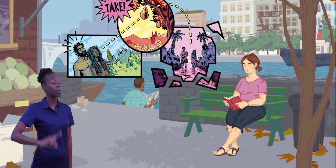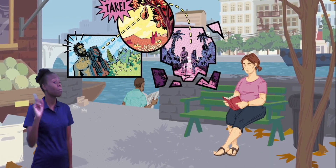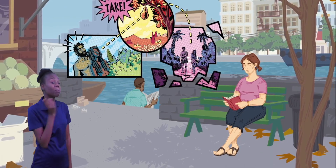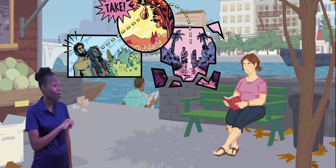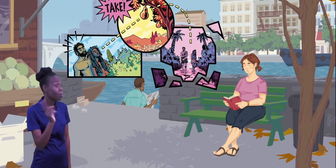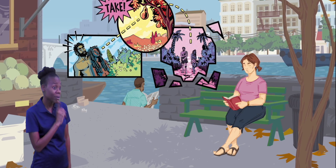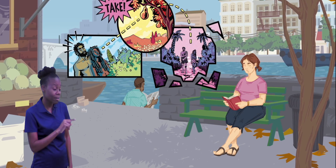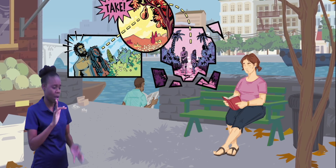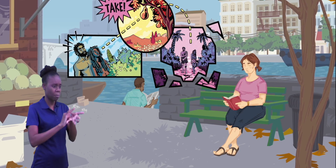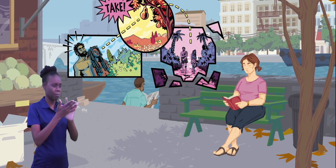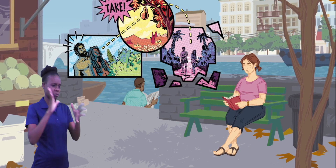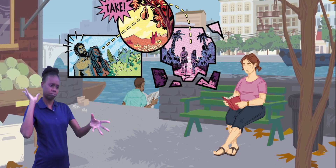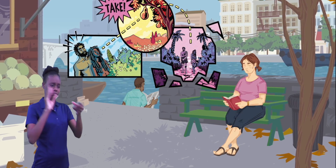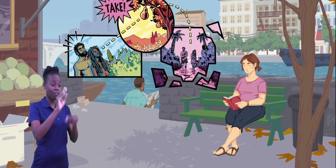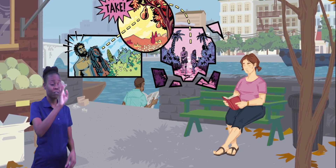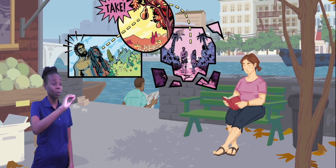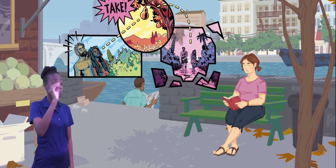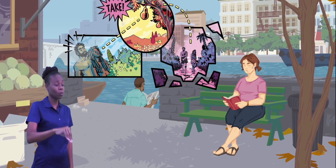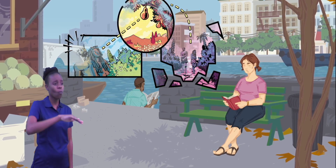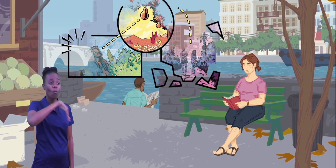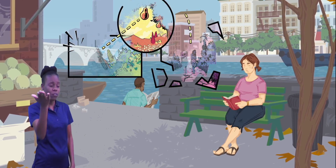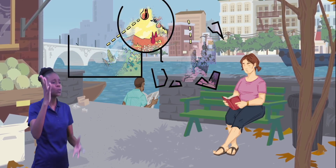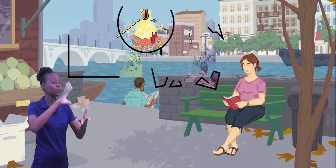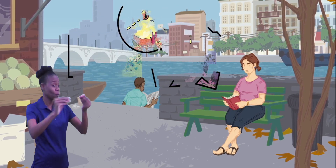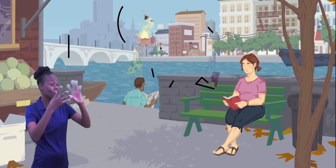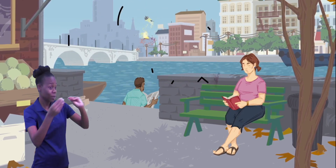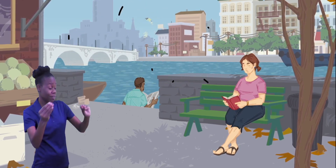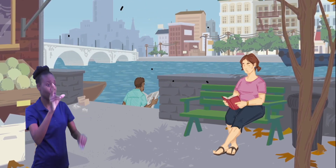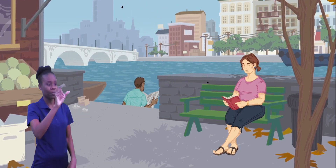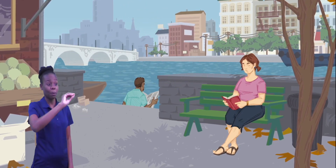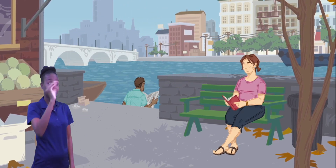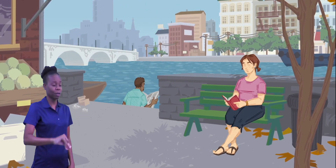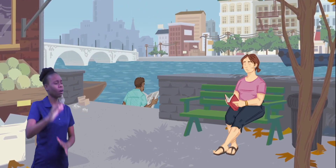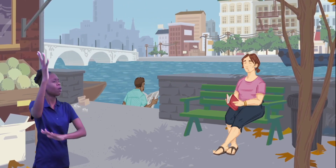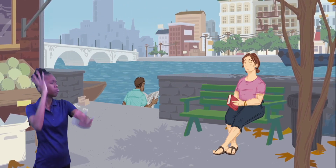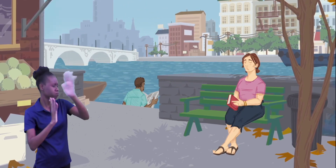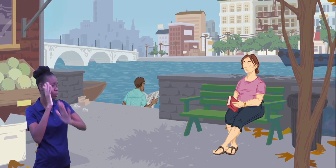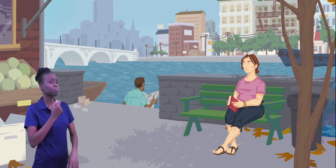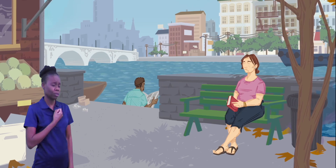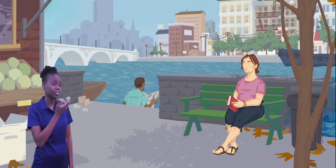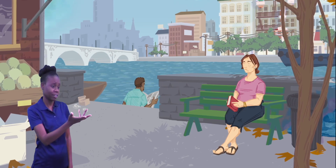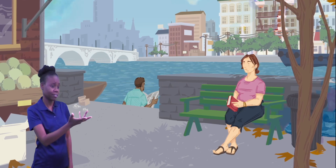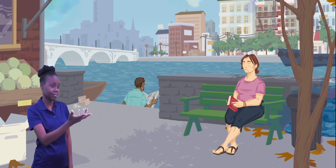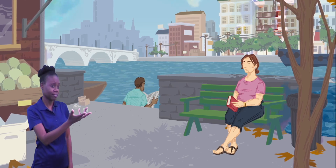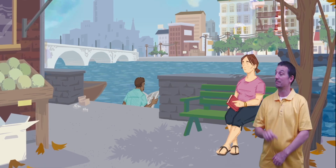Great. That’s biblical narrative which makes up over forty percent of the Bible. Now another thirty percent is made up of ancient poetry.